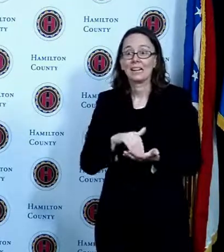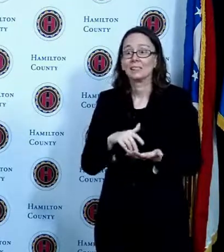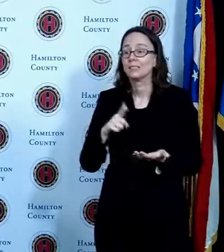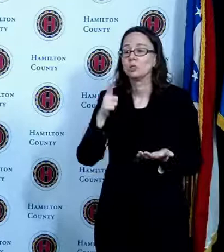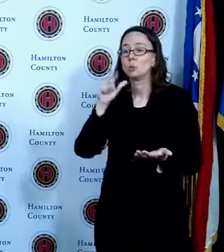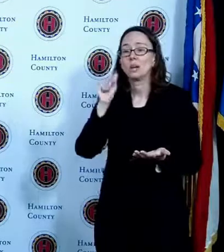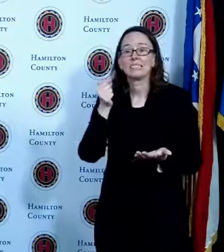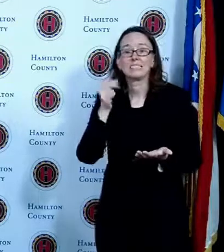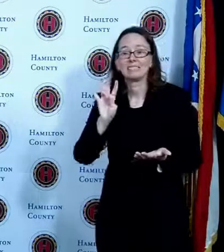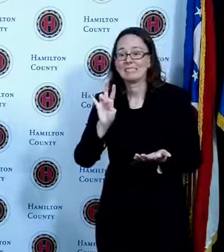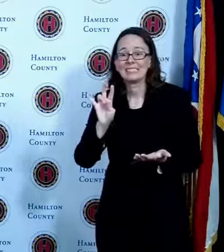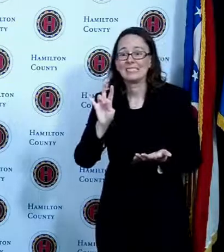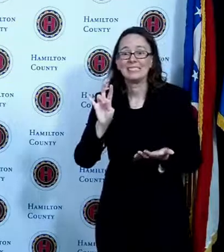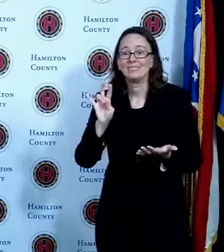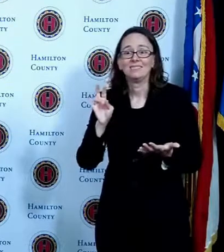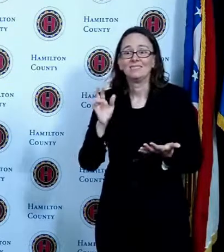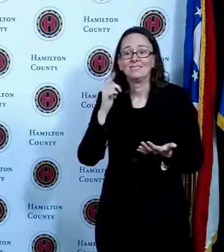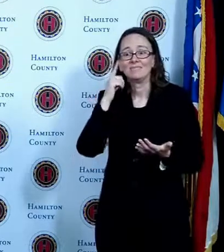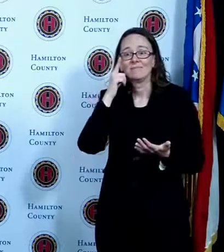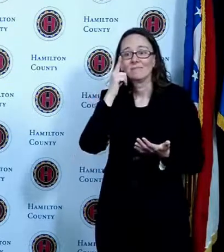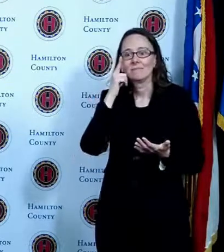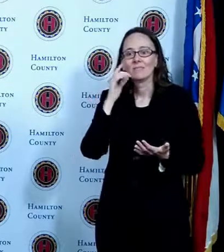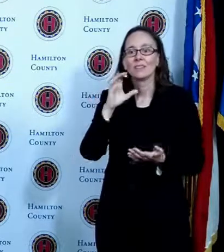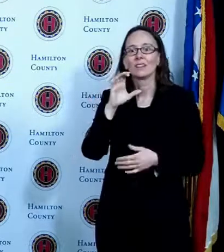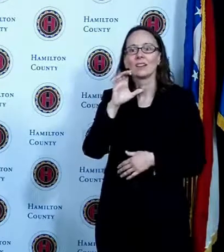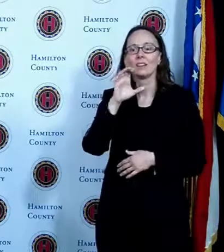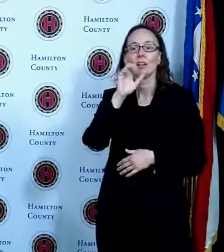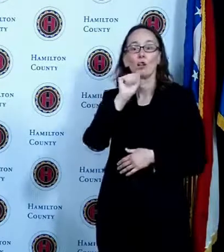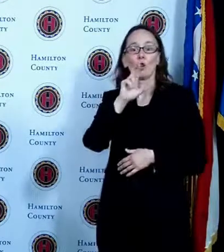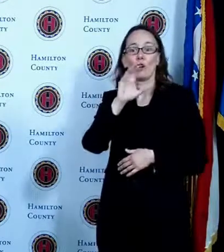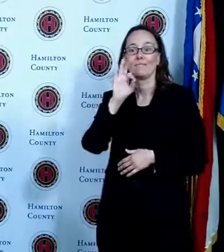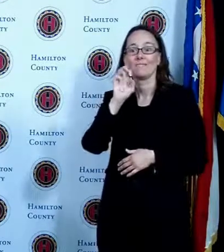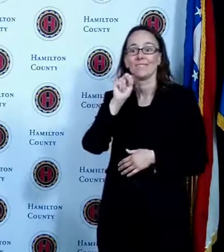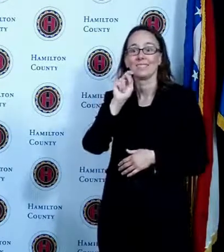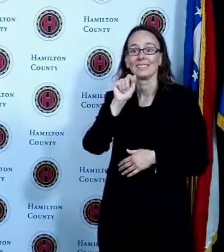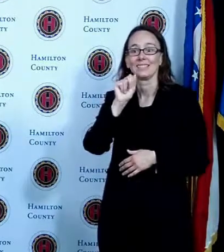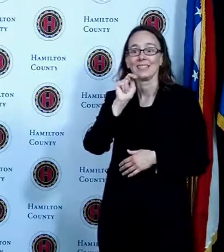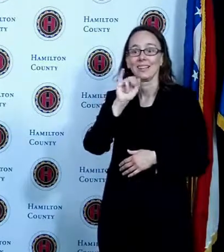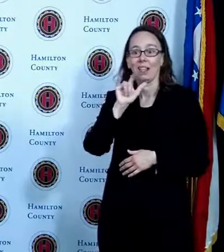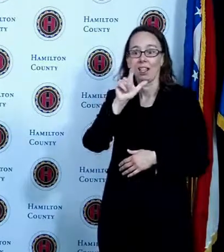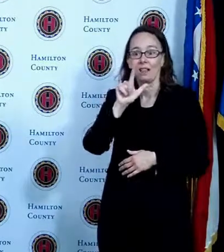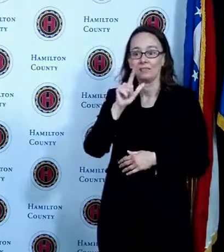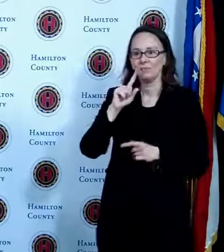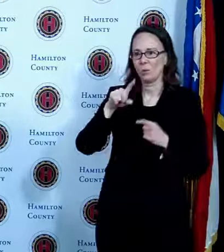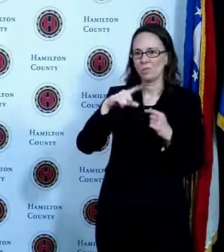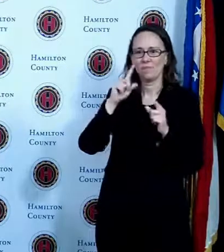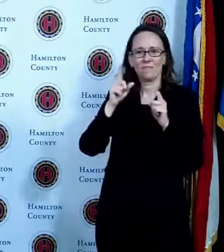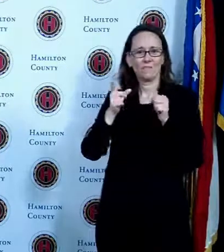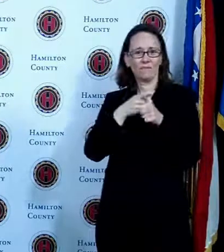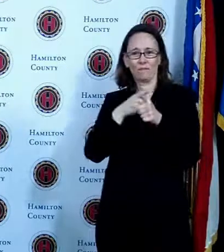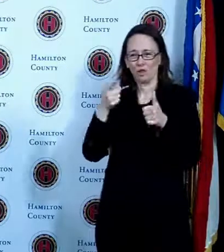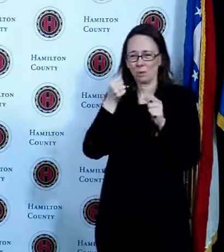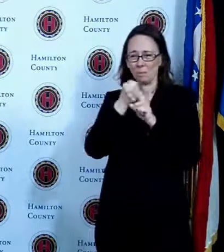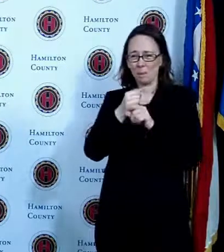fentanyl carfentanyl hit the supply and a stable kind of stable direction with